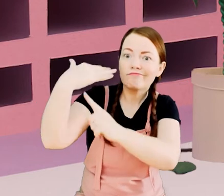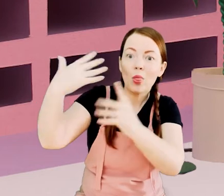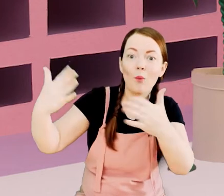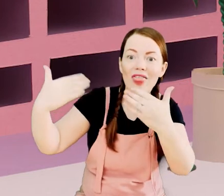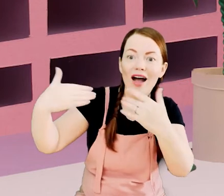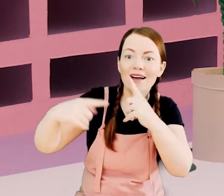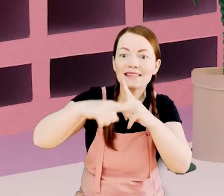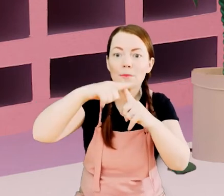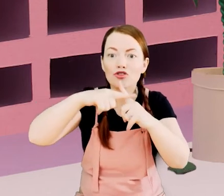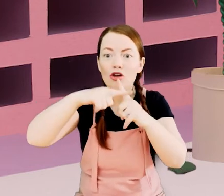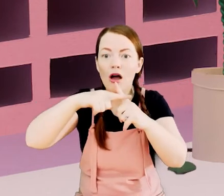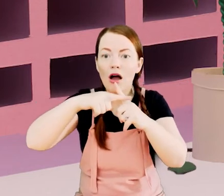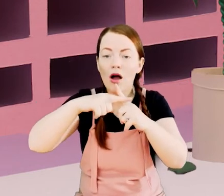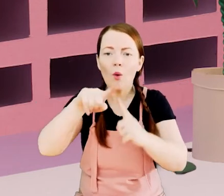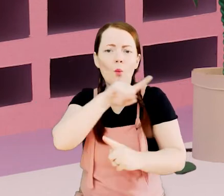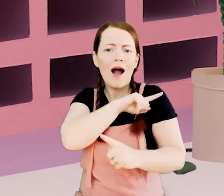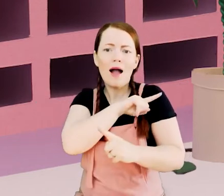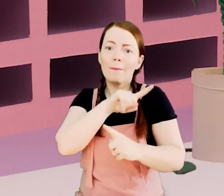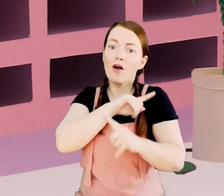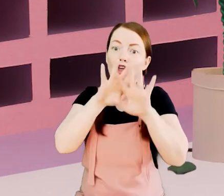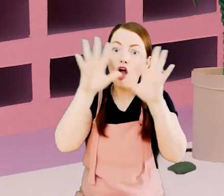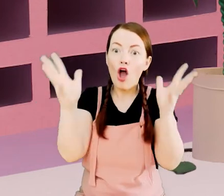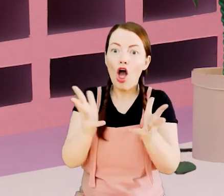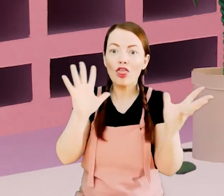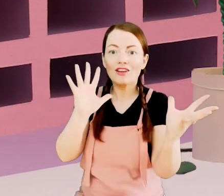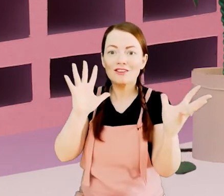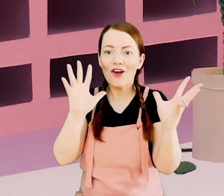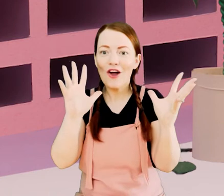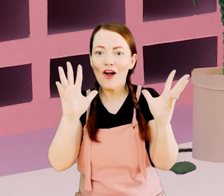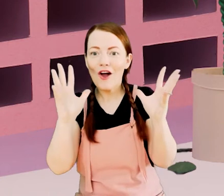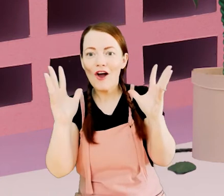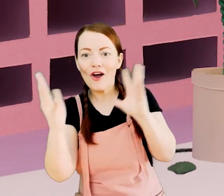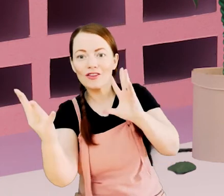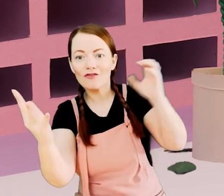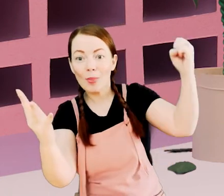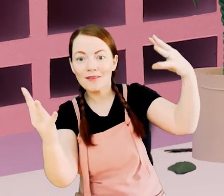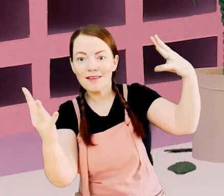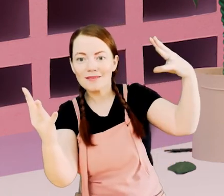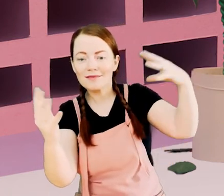They are caused by the Earth rotating and being closer or further away from the Sun